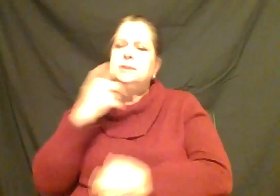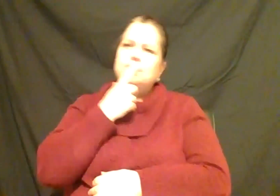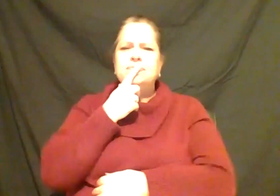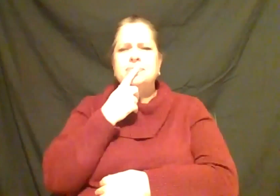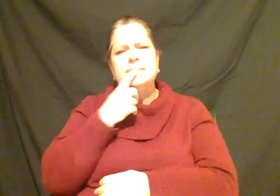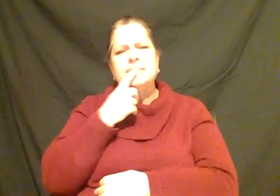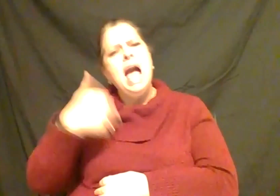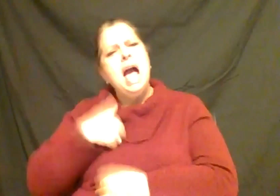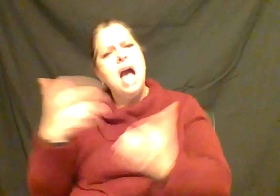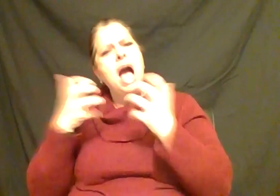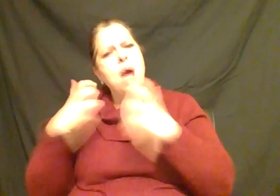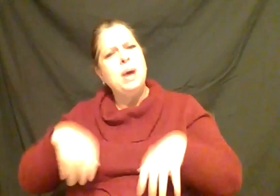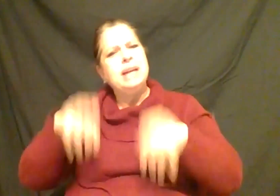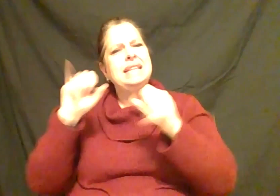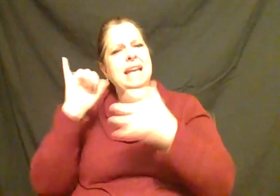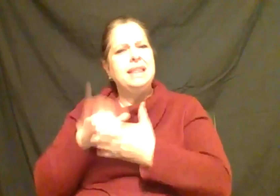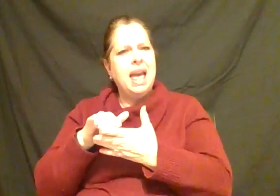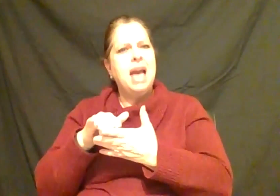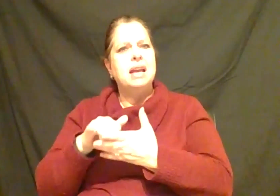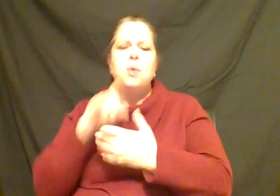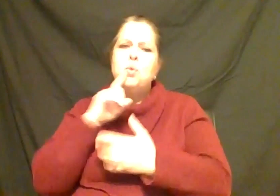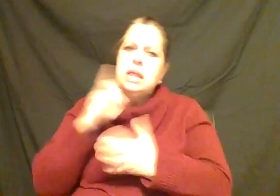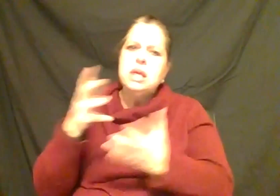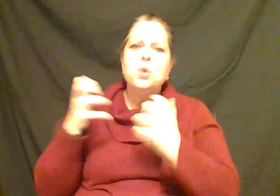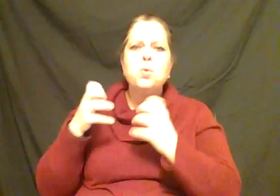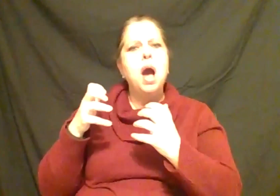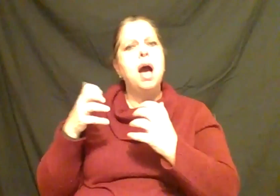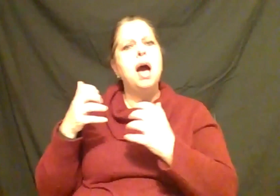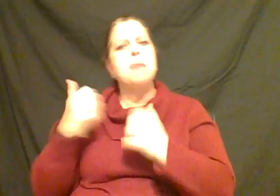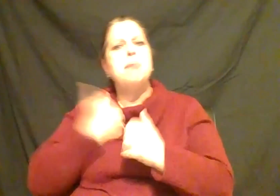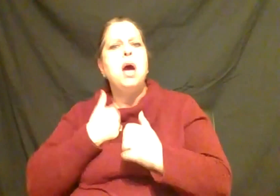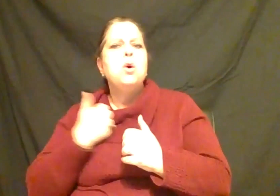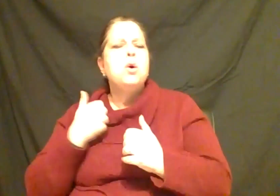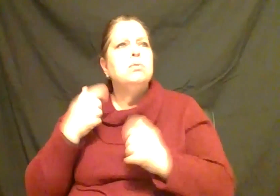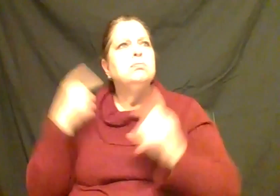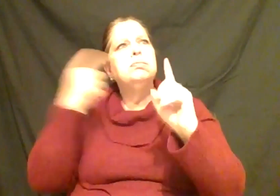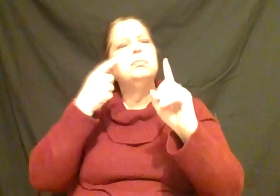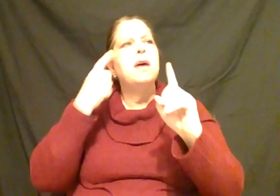do want to take this i do really want to set that personal goal of getting advanced studies diploma